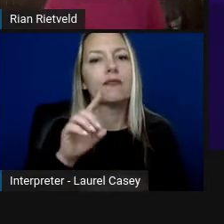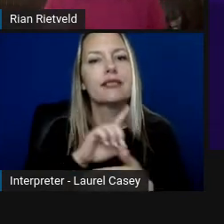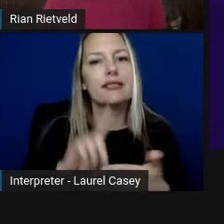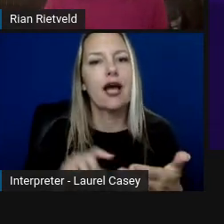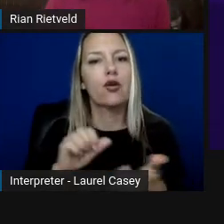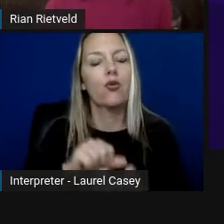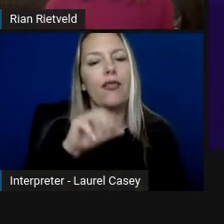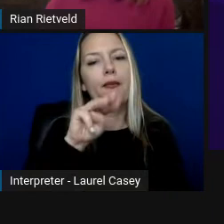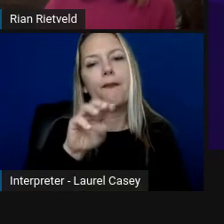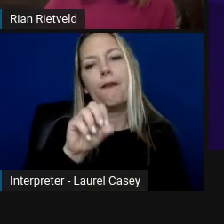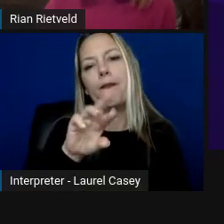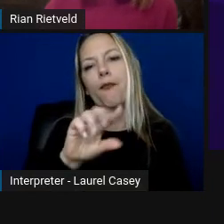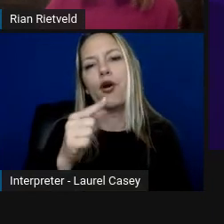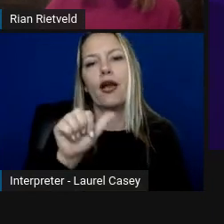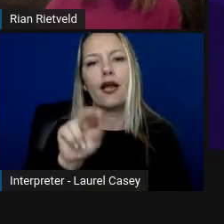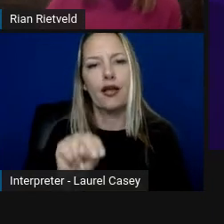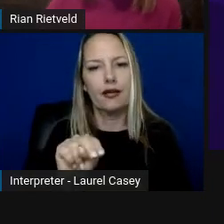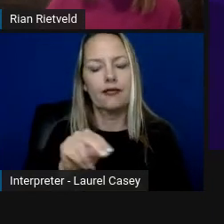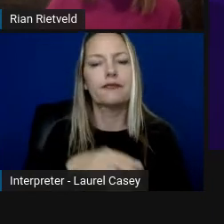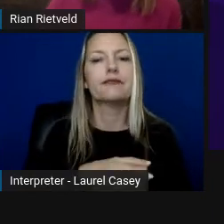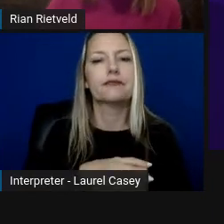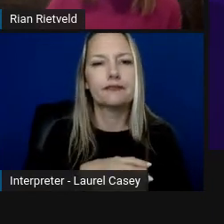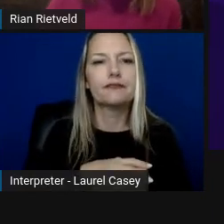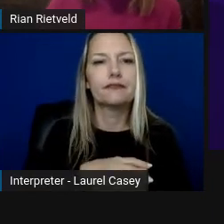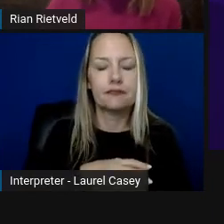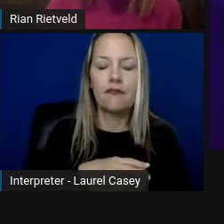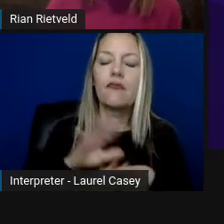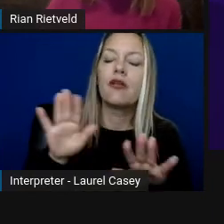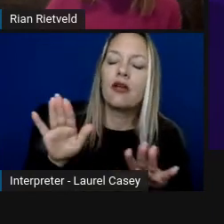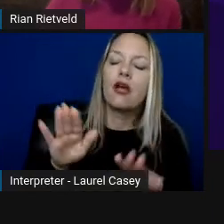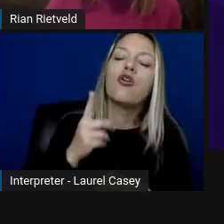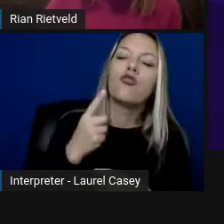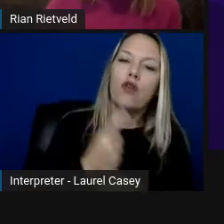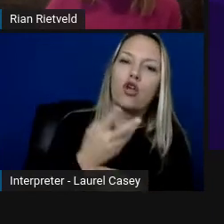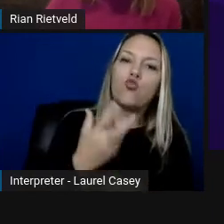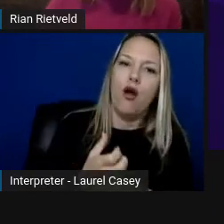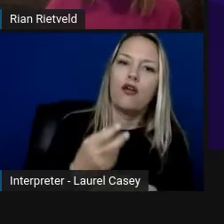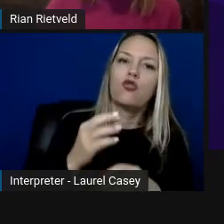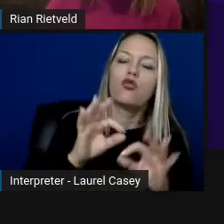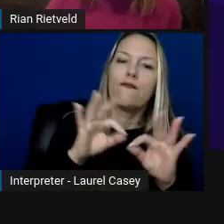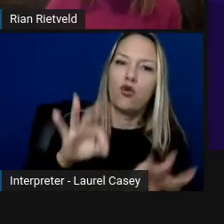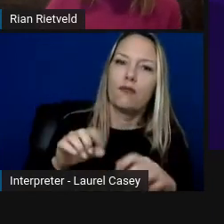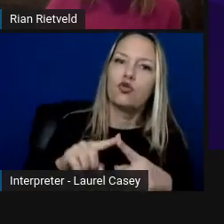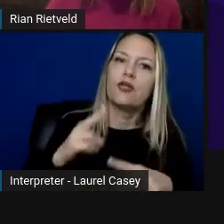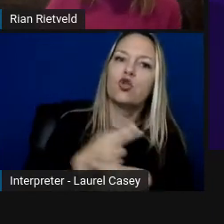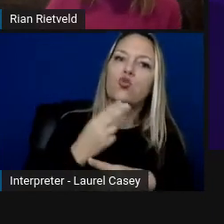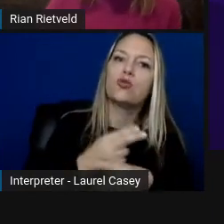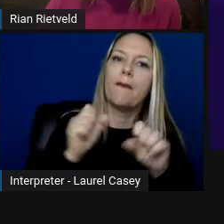Yes, you want your form to be usable but you also want it to look nice.